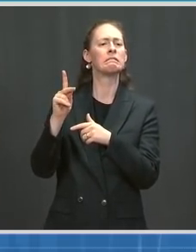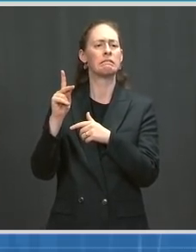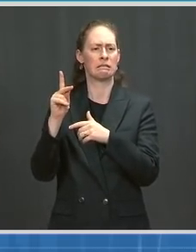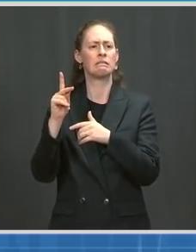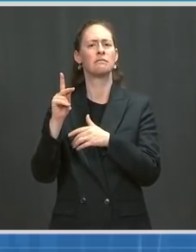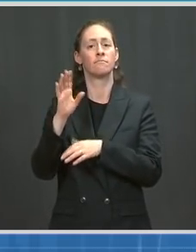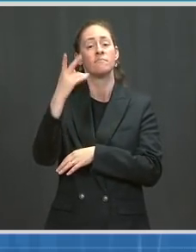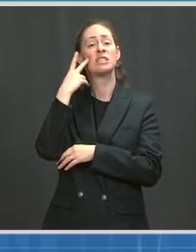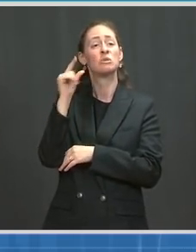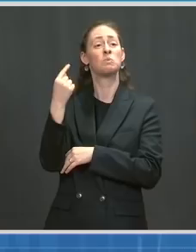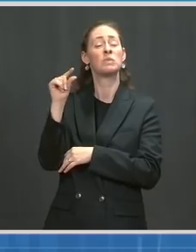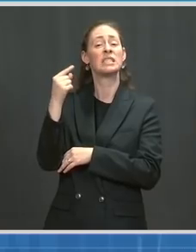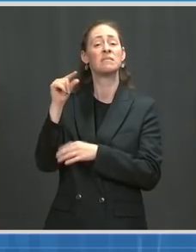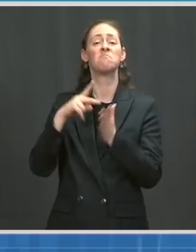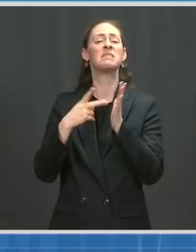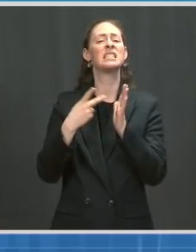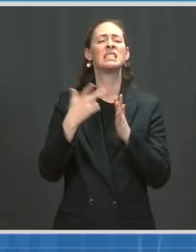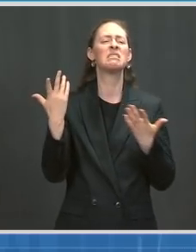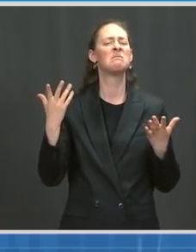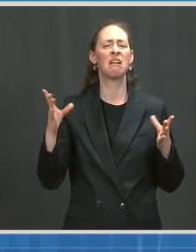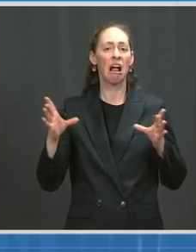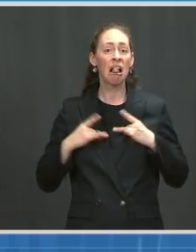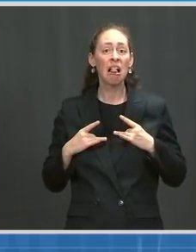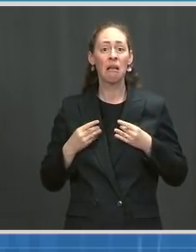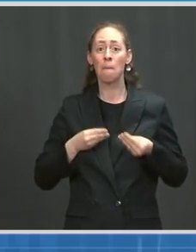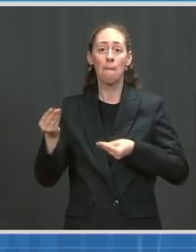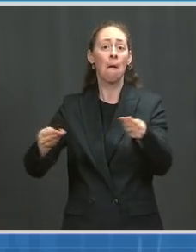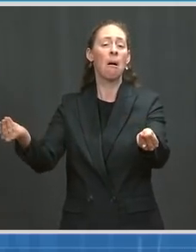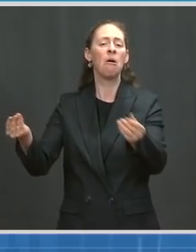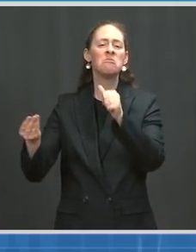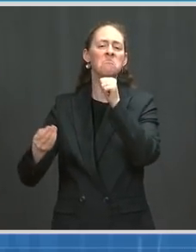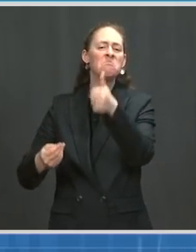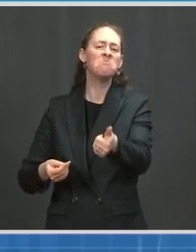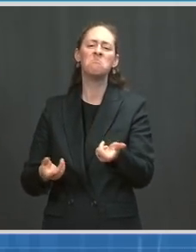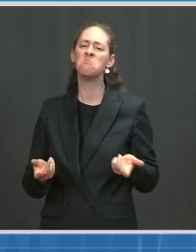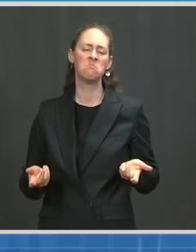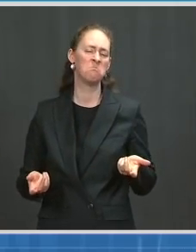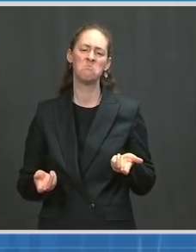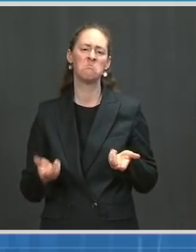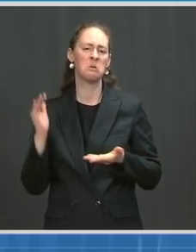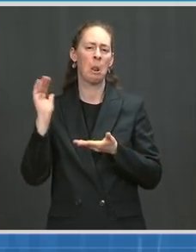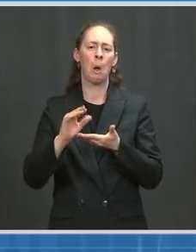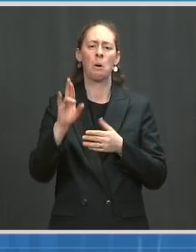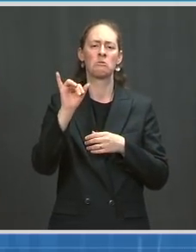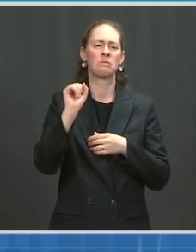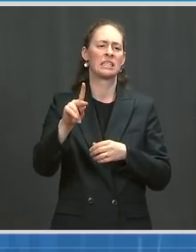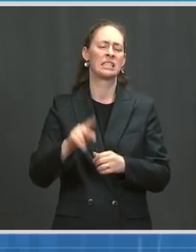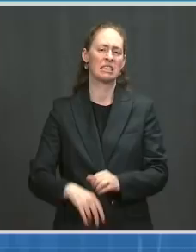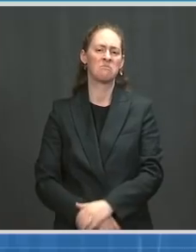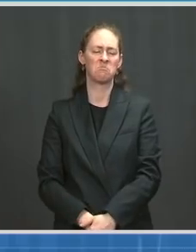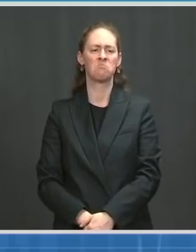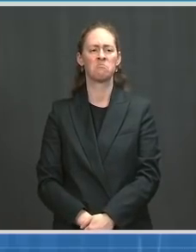Many of the areas where previous high and moderate burden are now resolving and are highlighted on blue in this map.